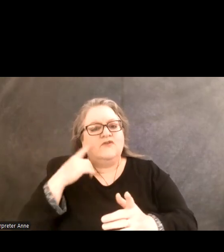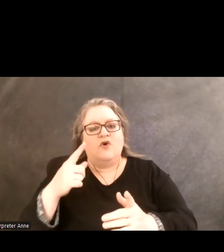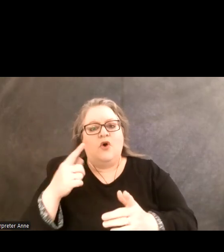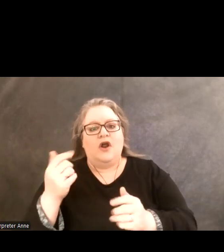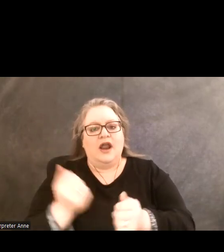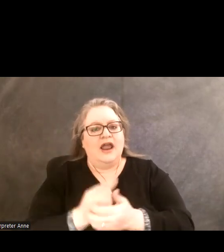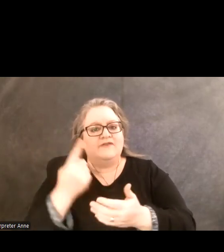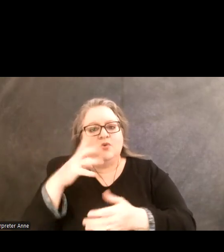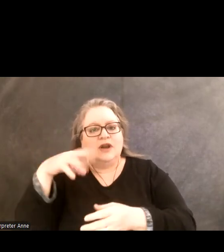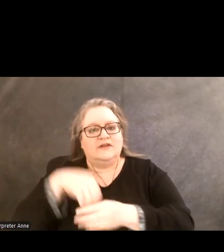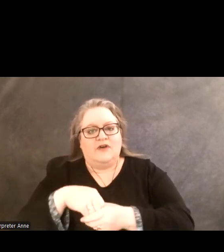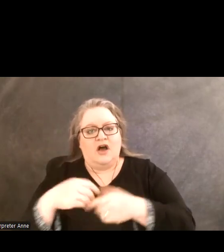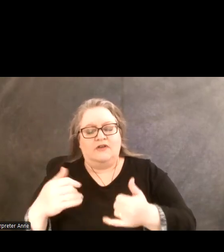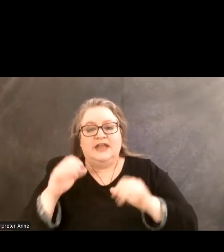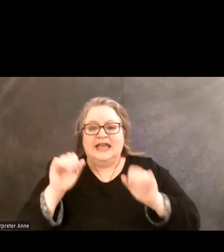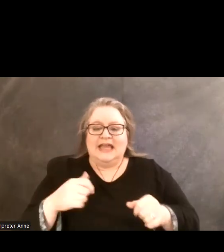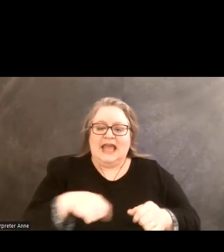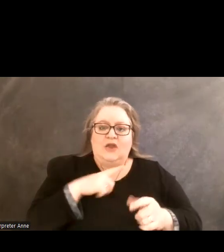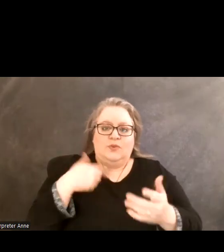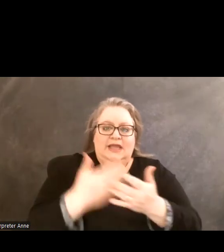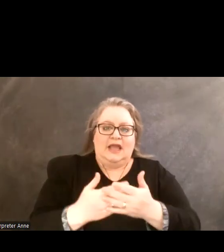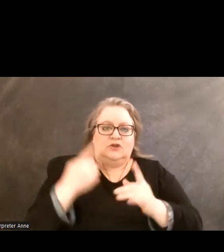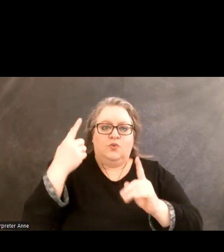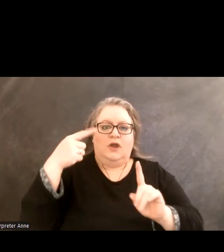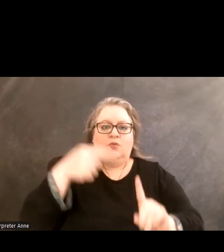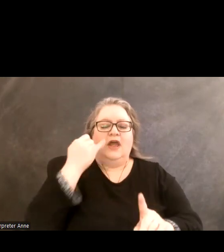involved in this? Can we get to one point? If we can't get to